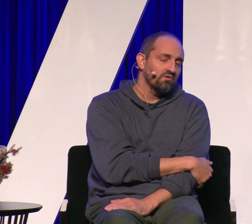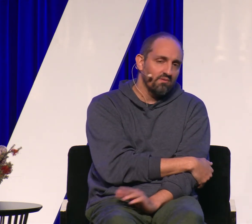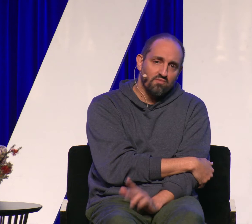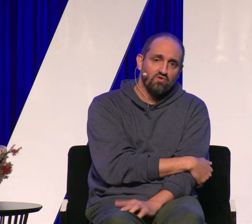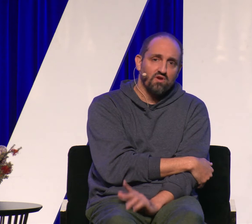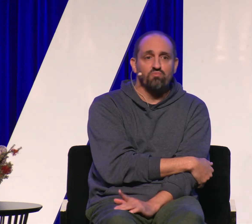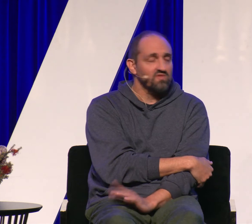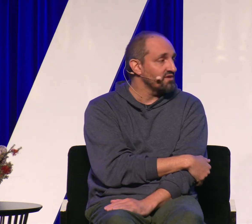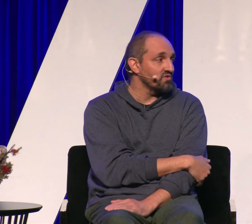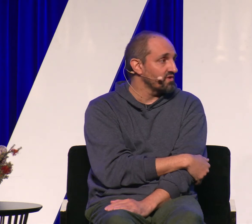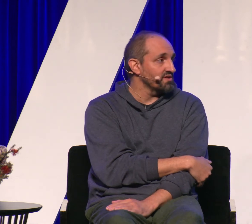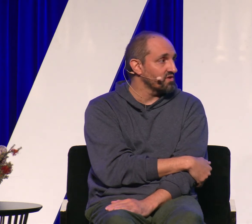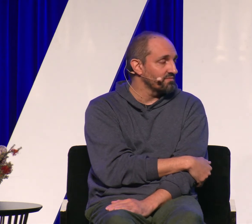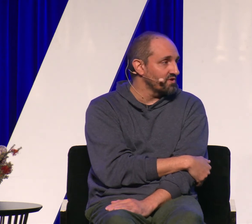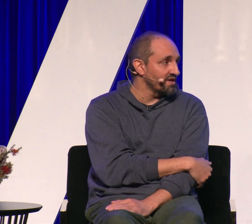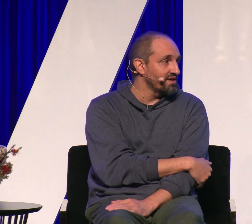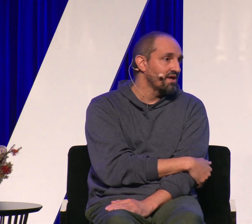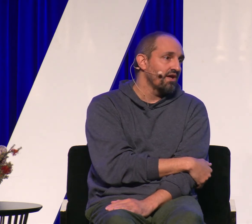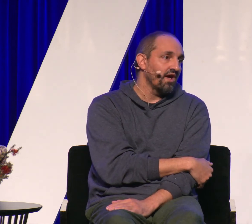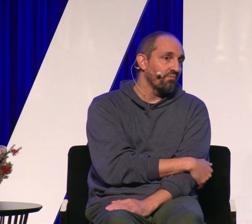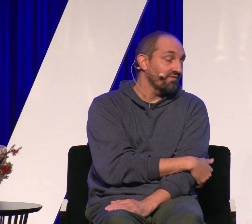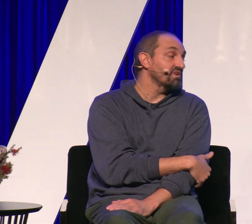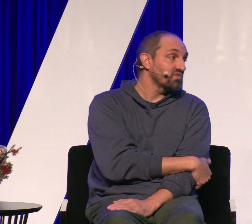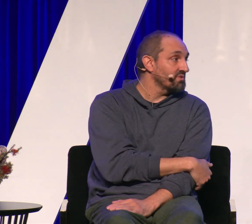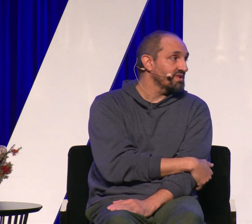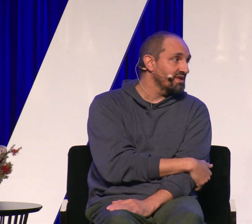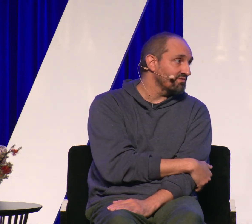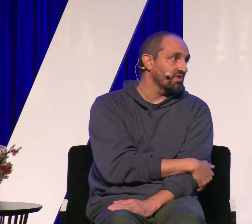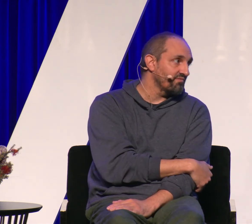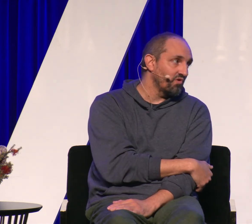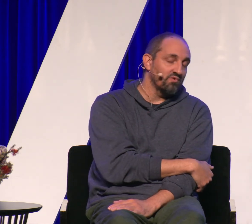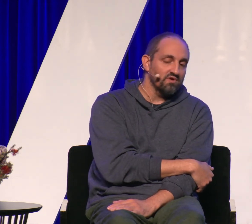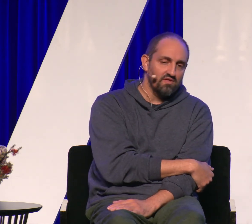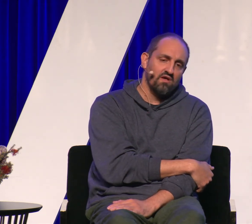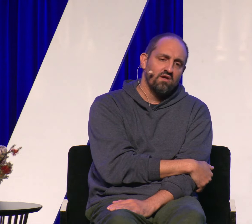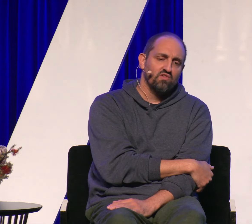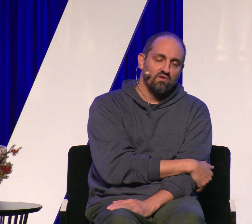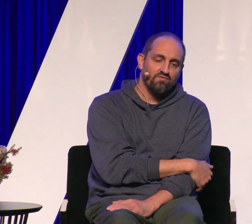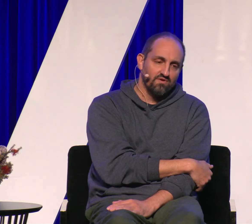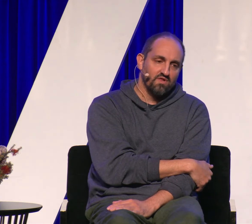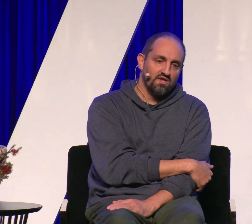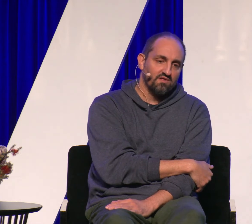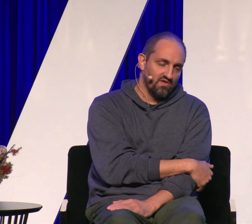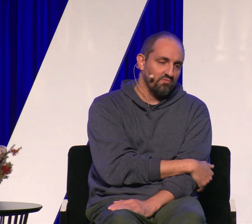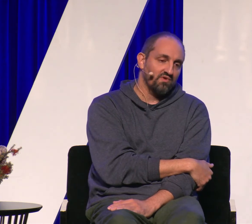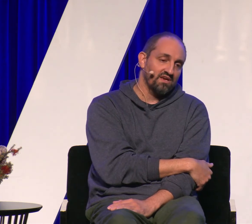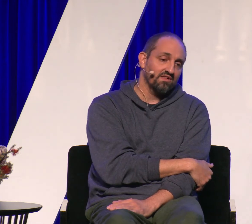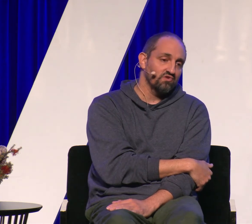Remember, 20% of Australia's community have a disability of some form or another. So, I feel like accessibility and inclusion